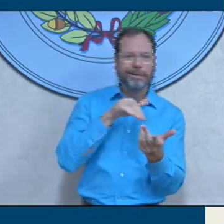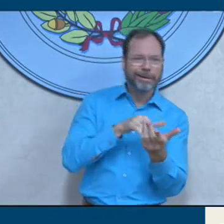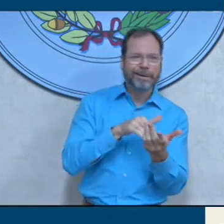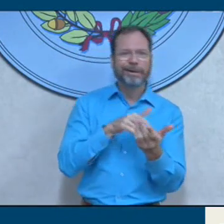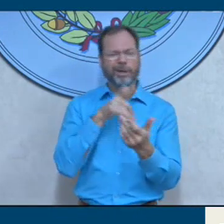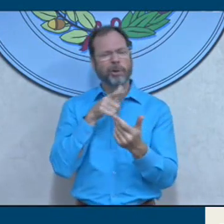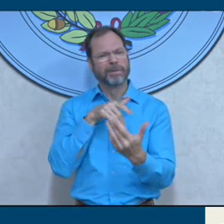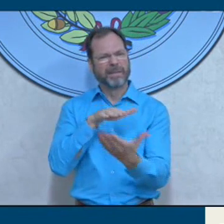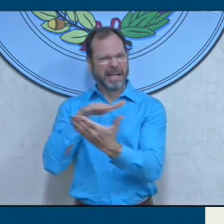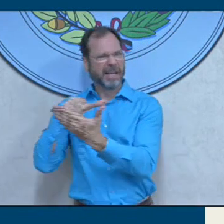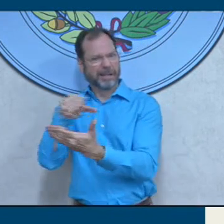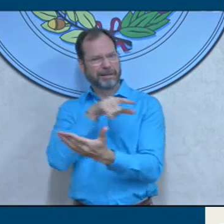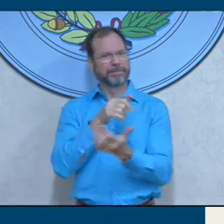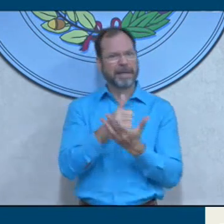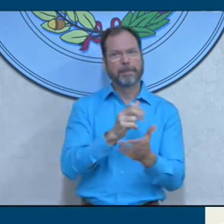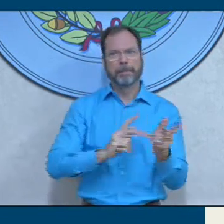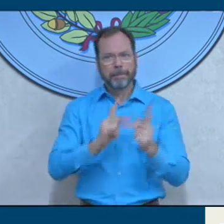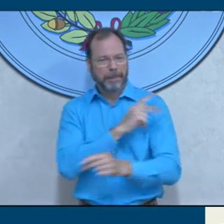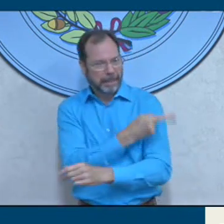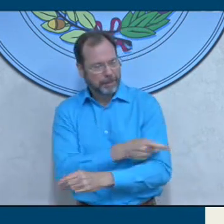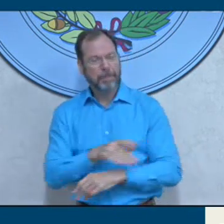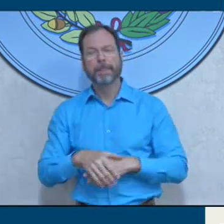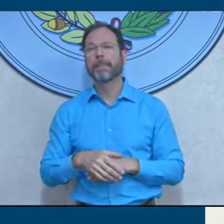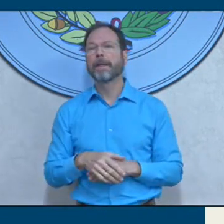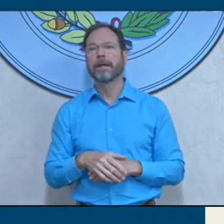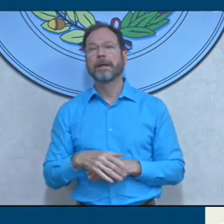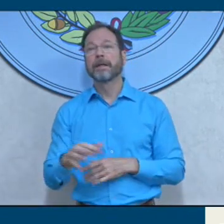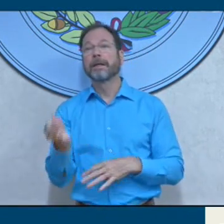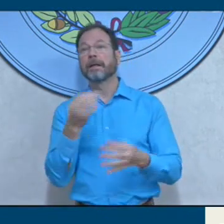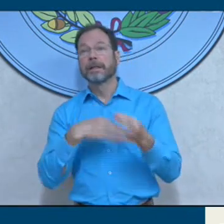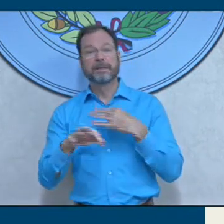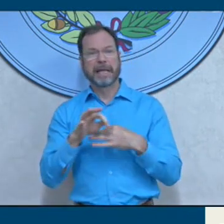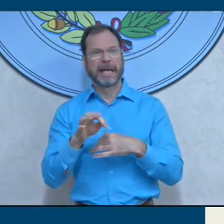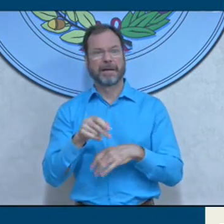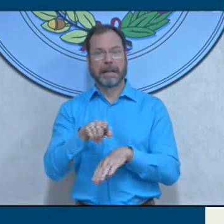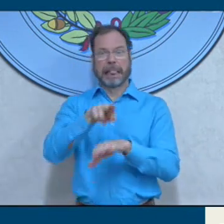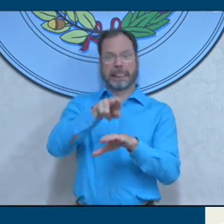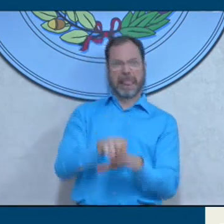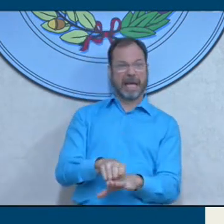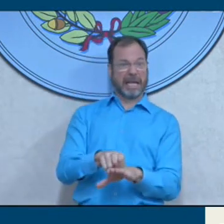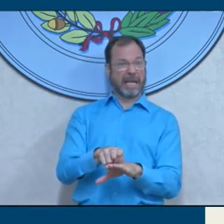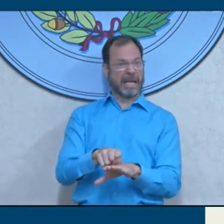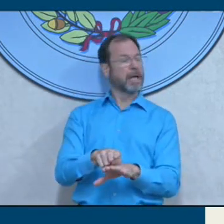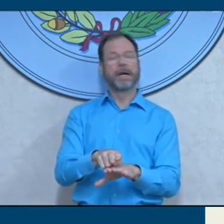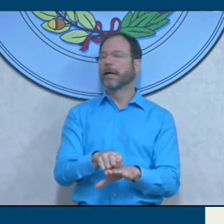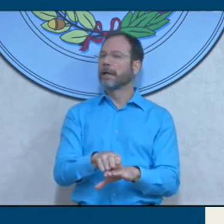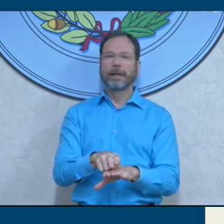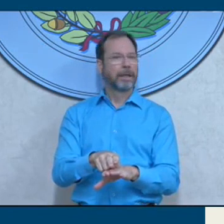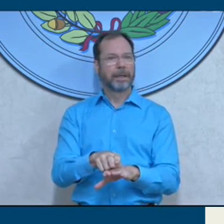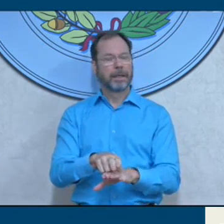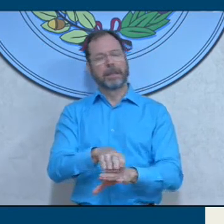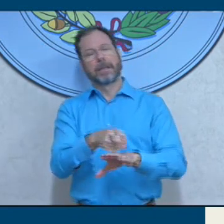THAN BEFORE BUT THEIR STRATEGY IS THE PROCESS BURN AS DOCTORS AND HOSPITALS HAVE DEALT WITH THESE PATIENTS AND THAT IS AS